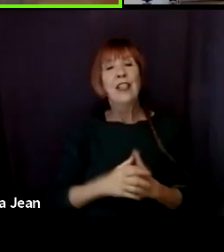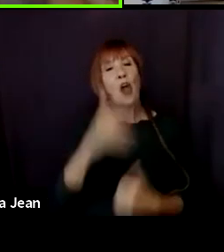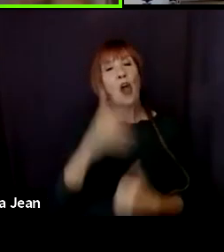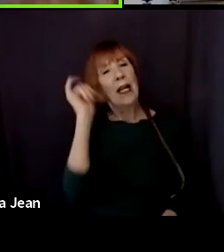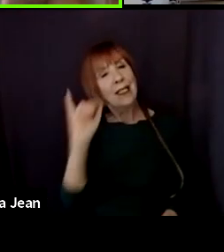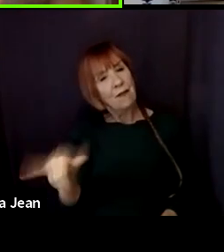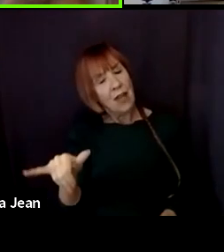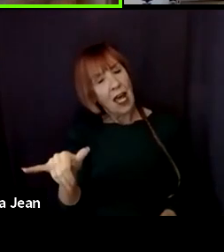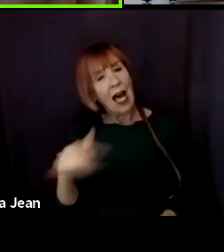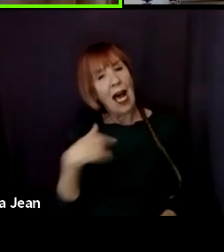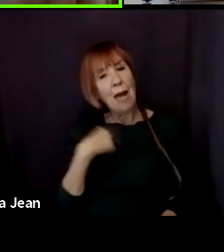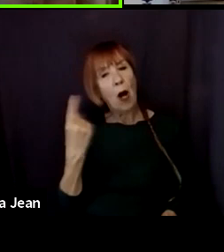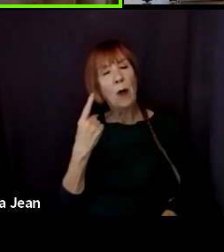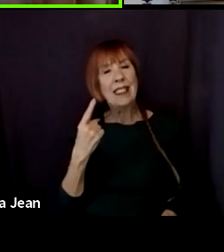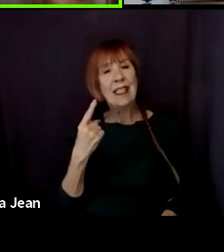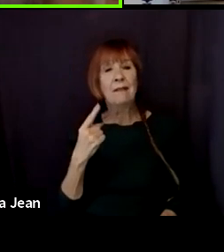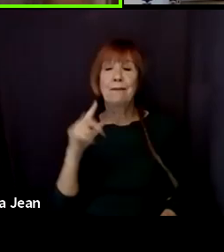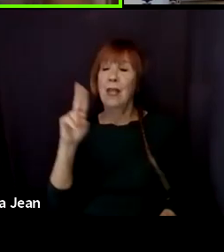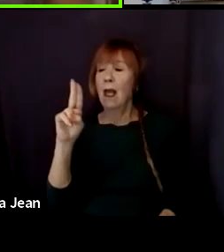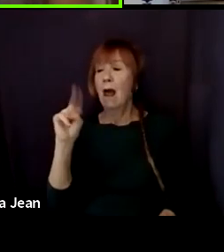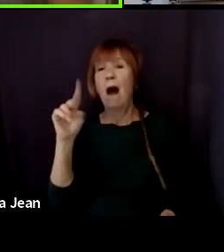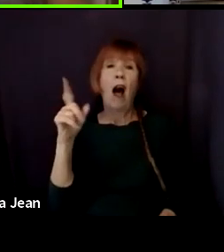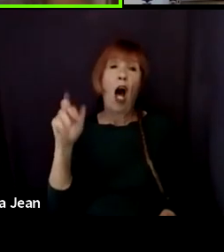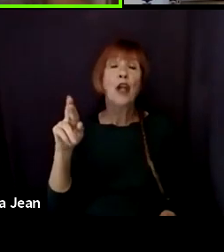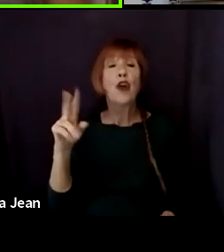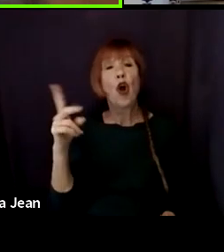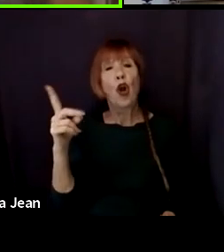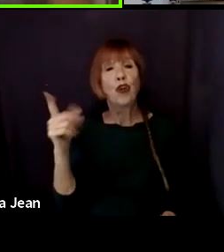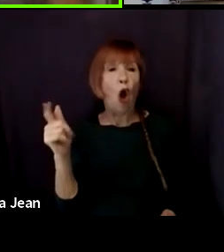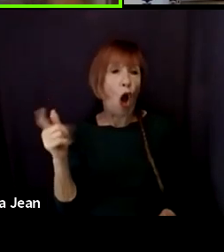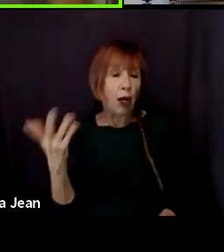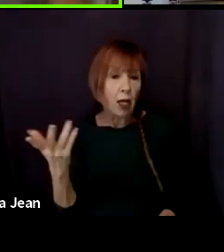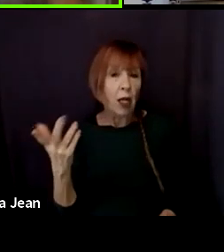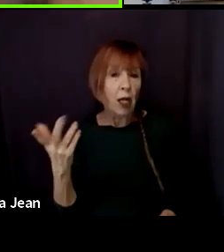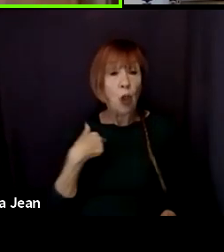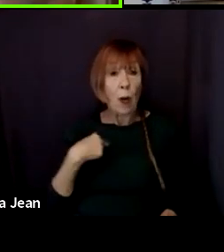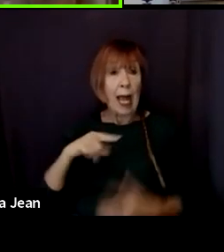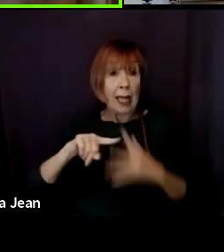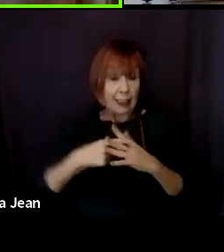I've always been kind of the underdog. So, when I started writing, I started writing underdog stories.